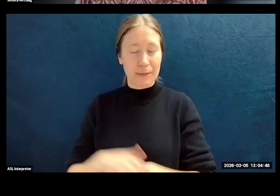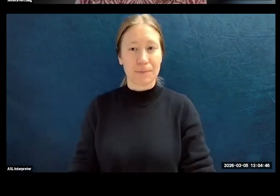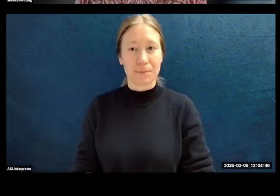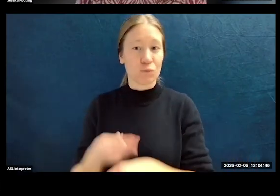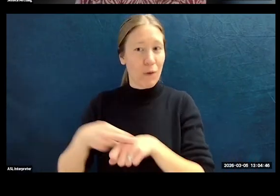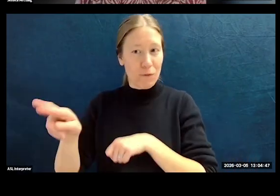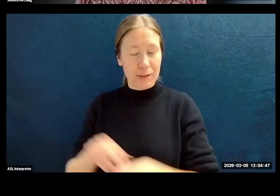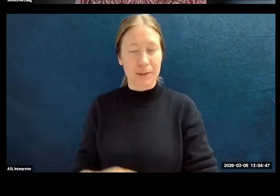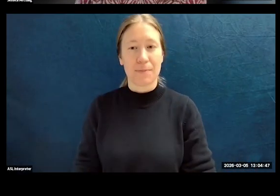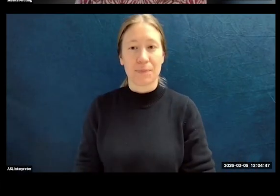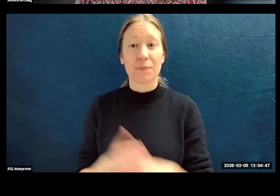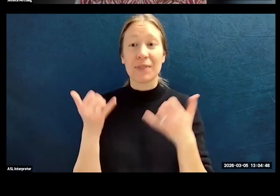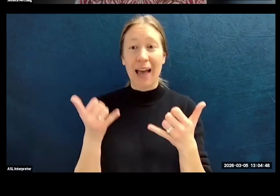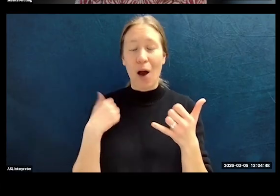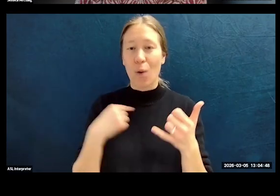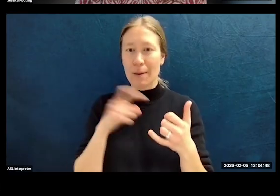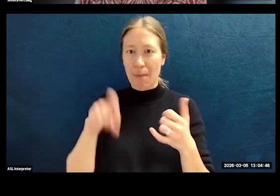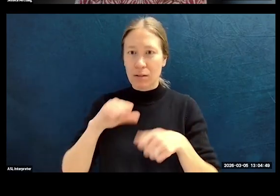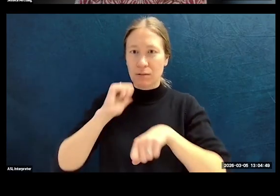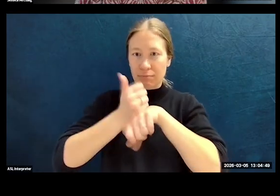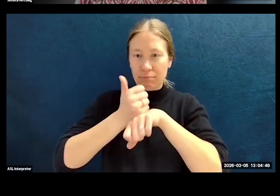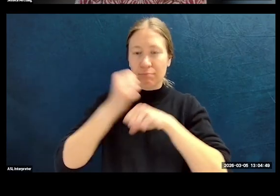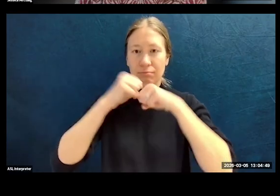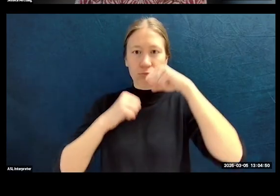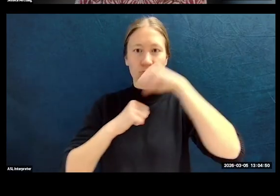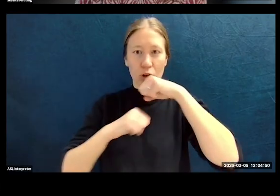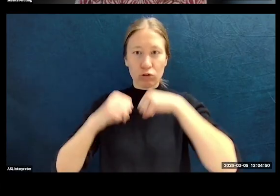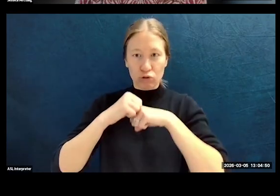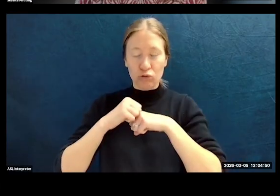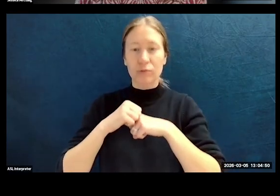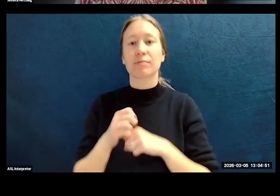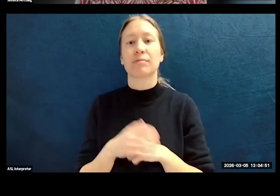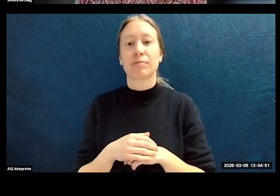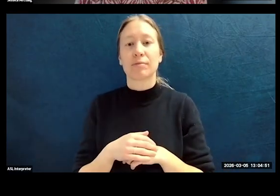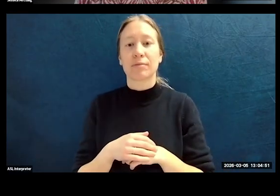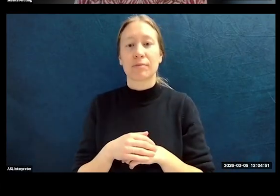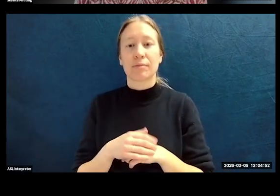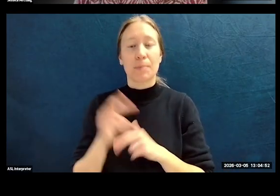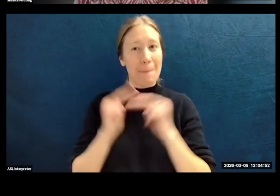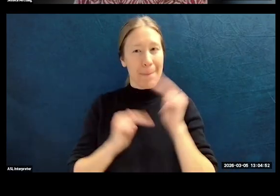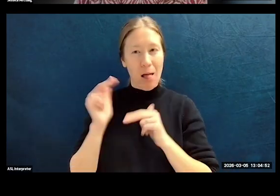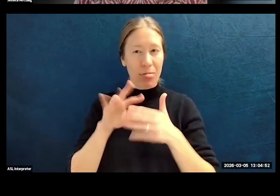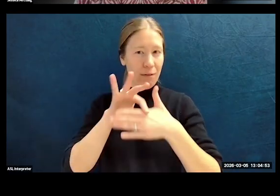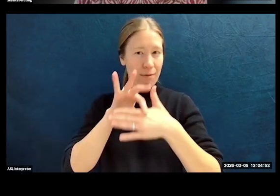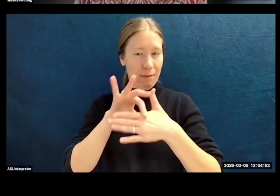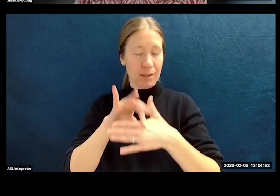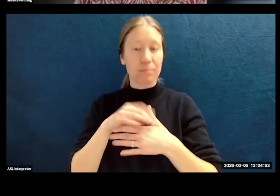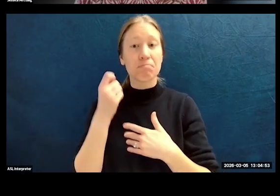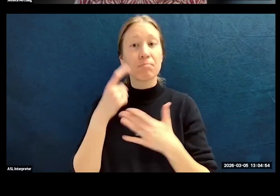Now we need to build our table of contents item tag content. This consists of two components,